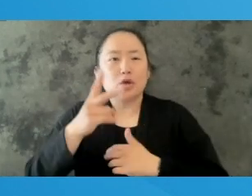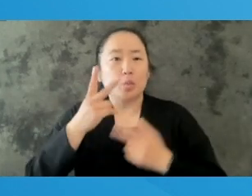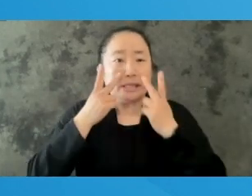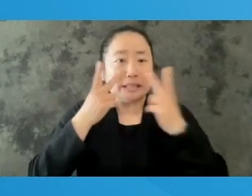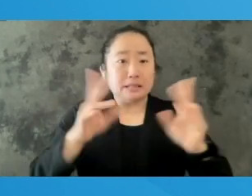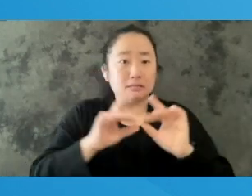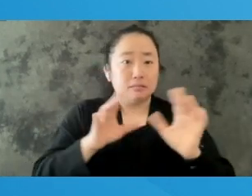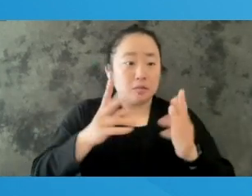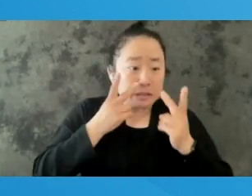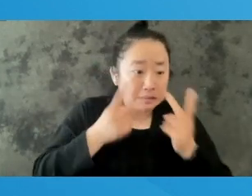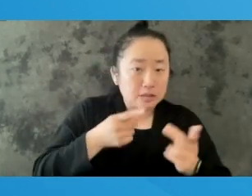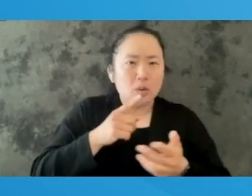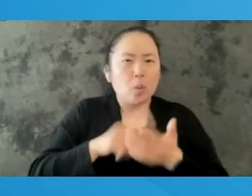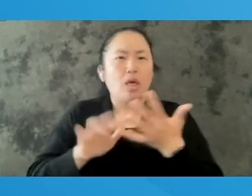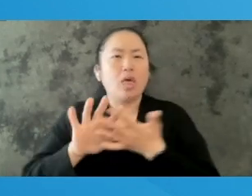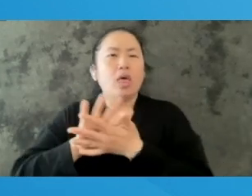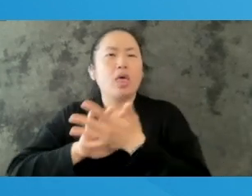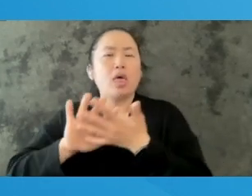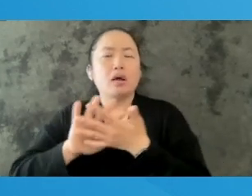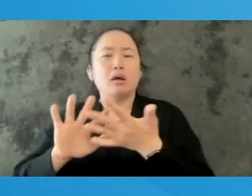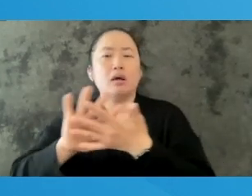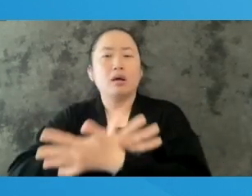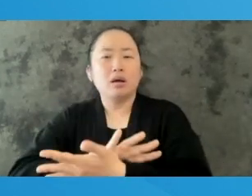And if you'd like to write some responses in the chat.